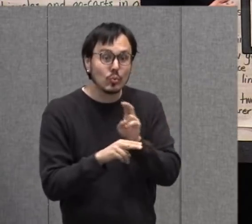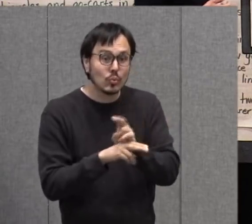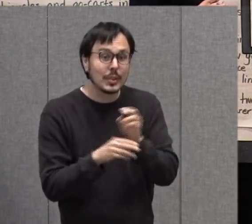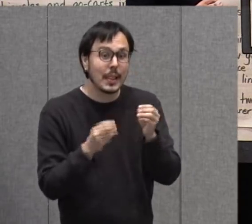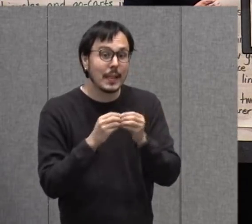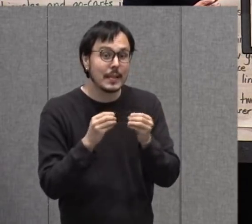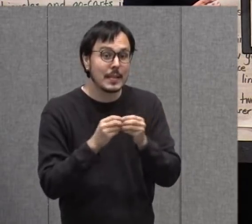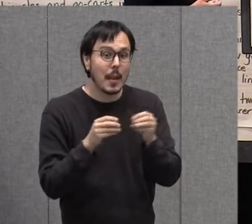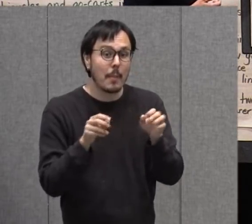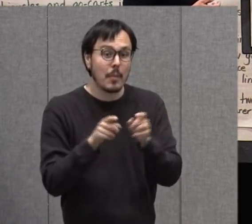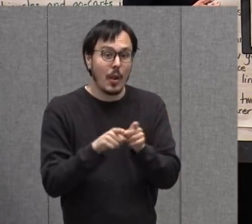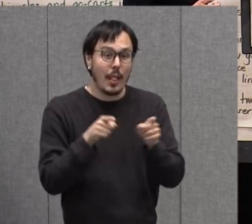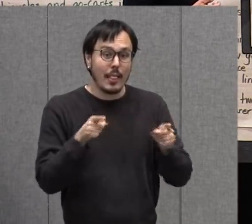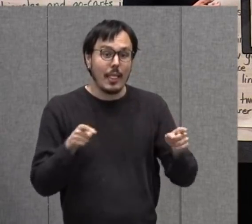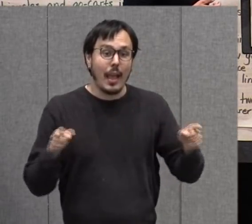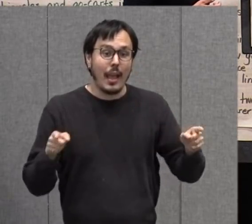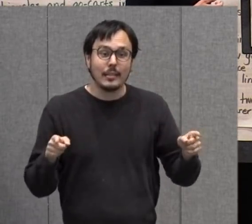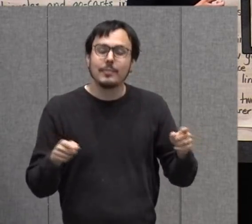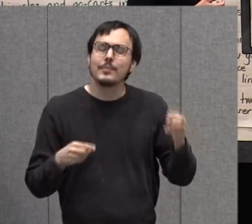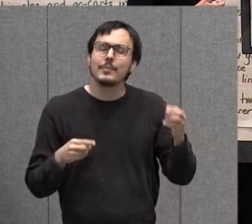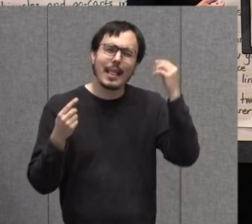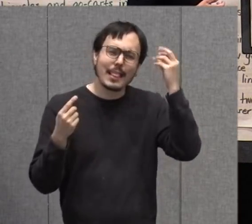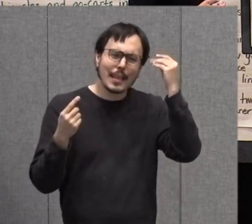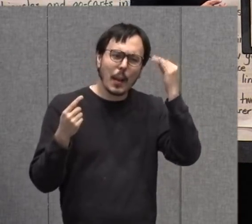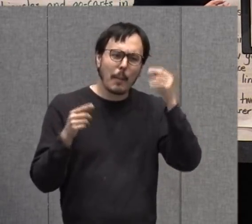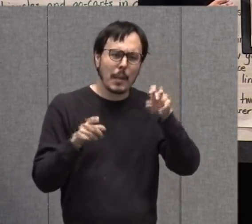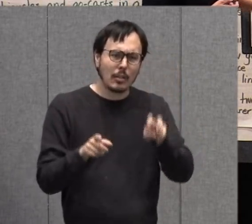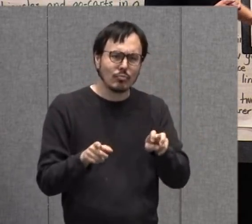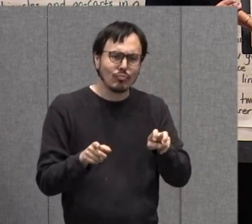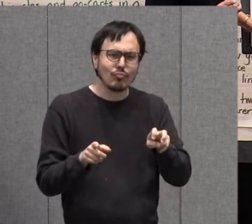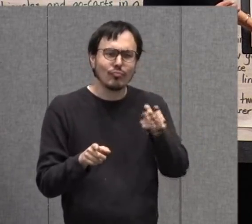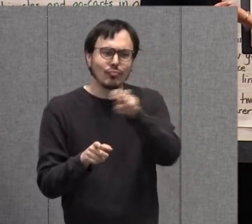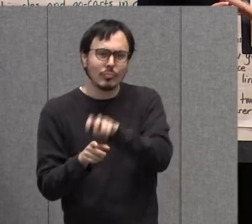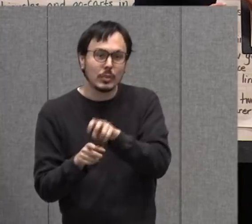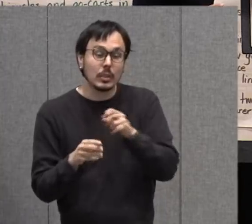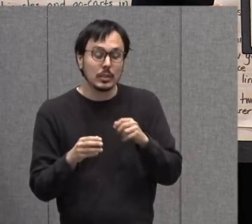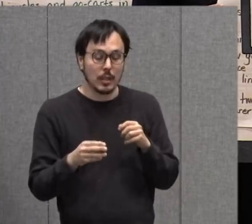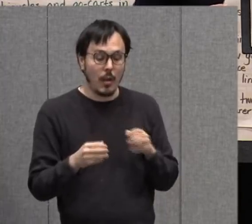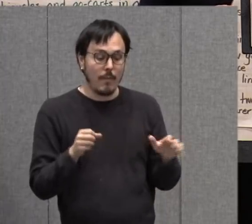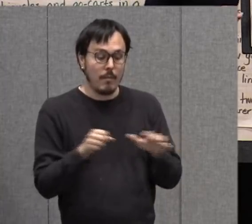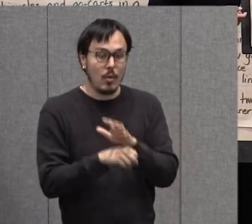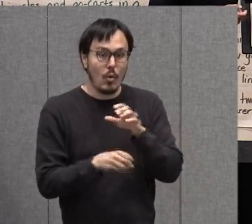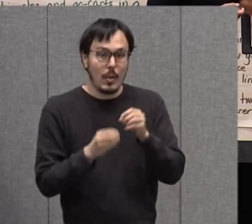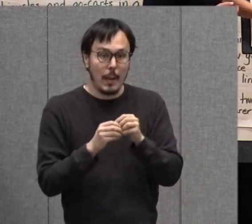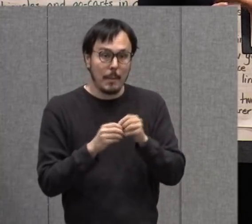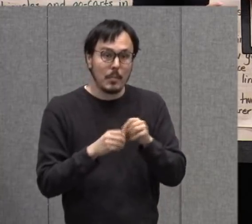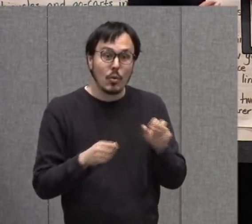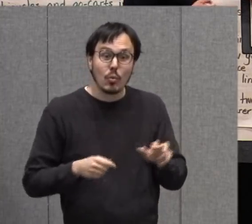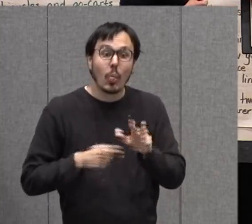thinking about jumping to whole numbers. And we also had another way